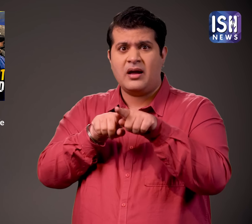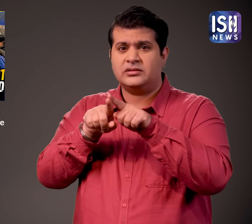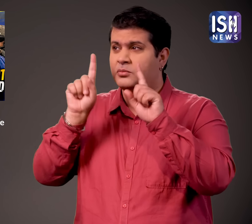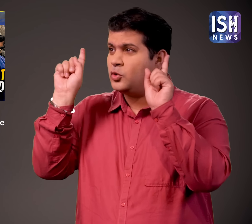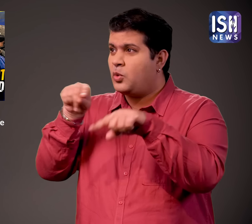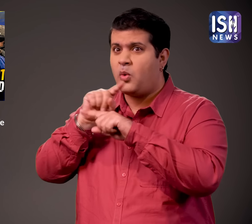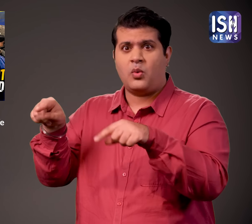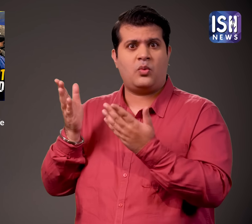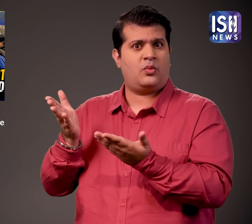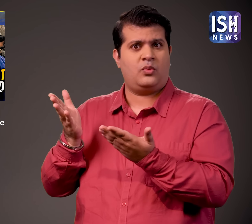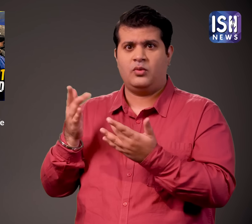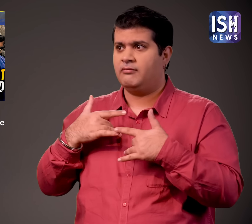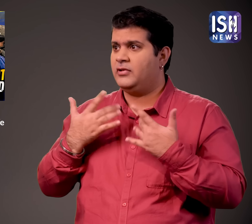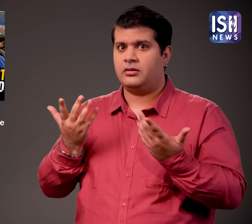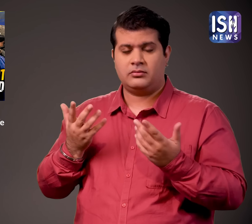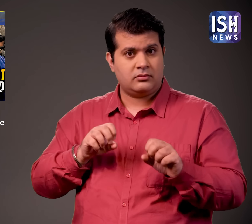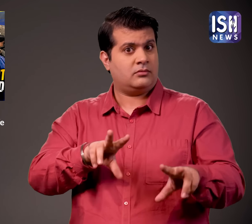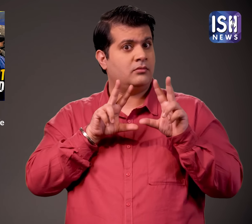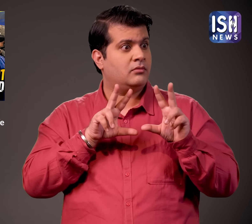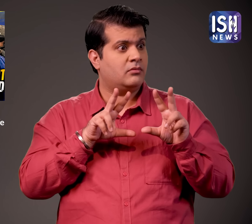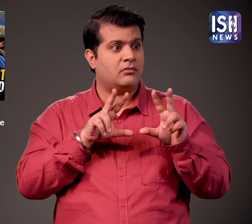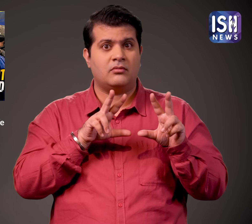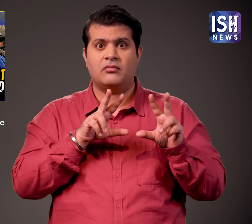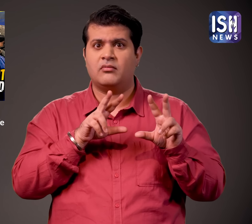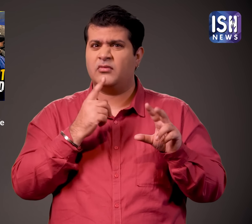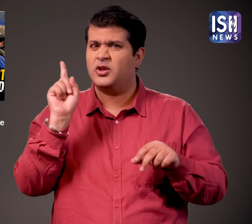They say it sets a bad example for the world. Surprising, isn't it?